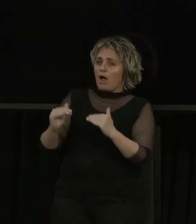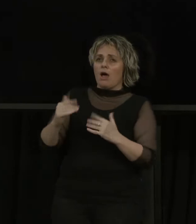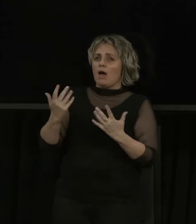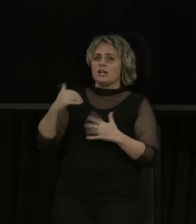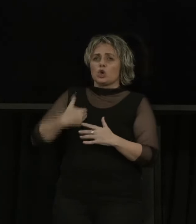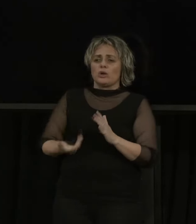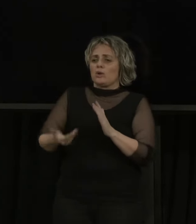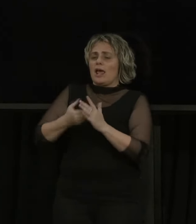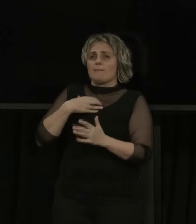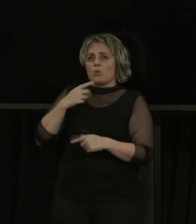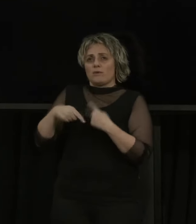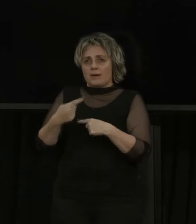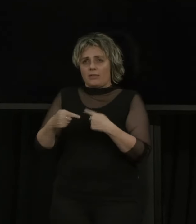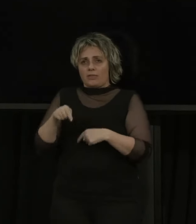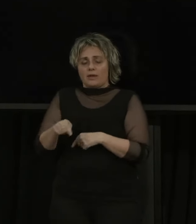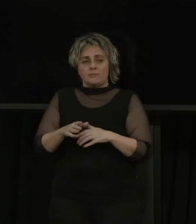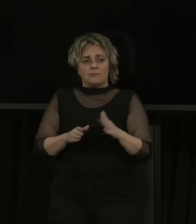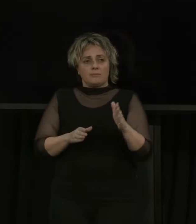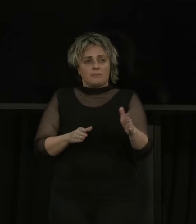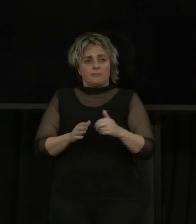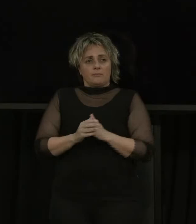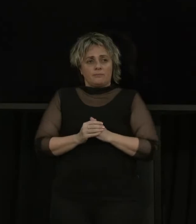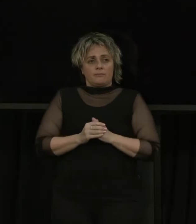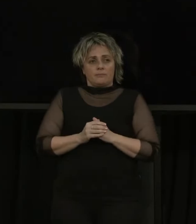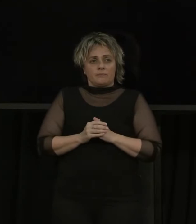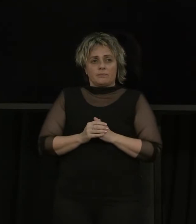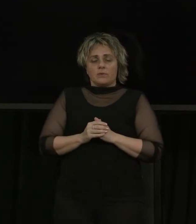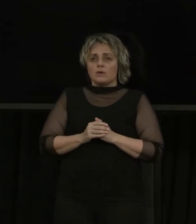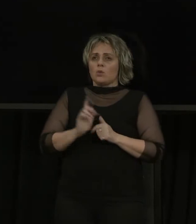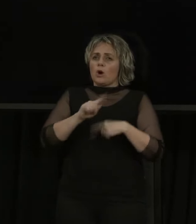we have always maintained. I'm not sure why setting out a stepped approach for Auckland getting to alert level II would